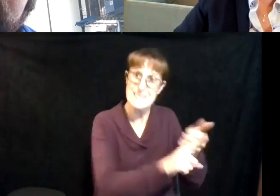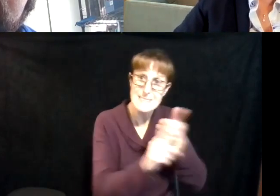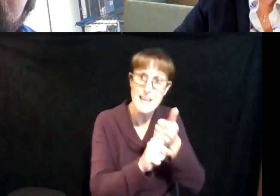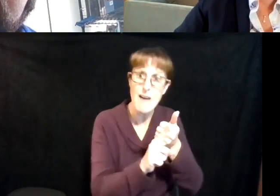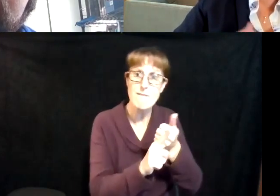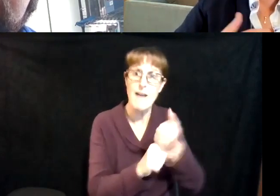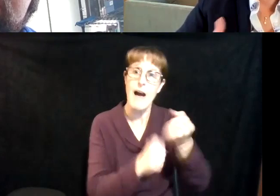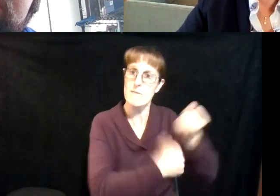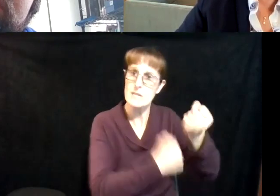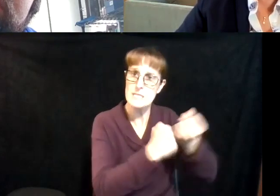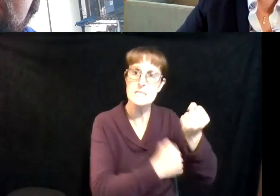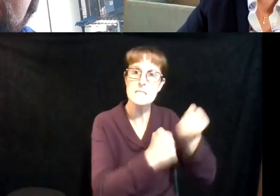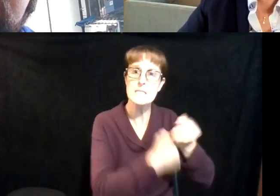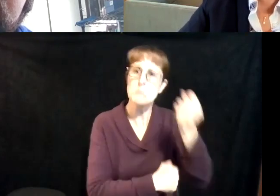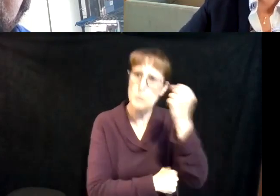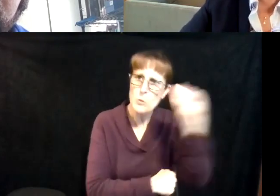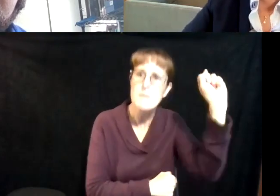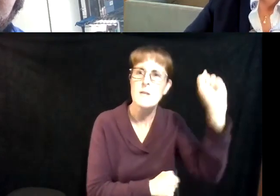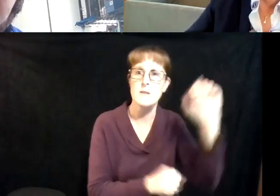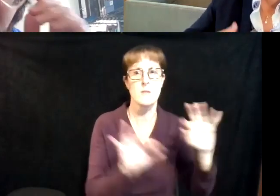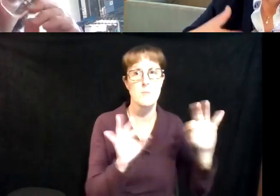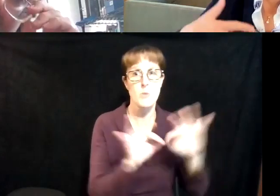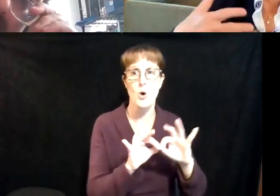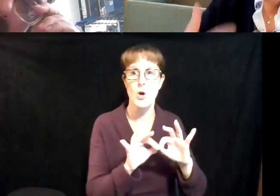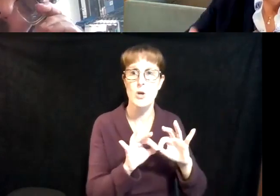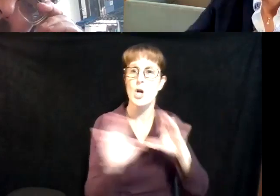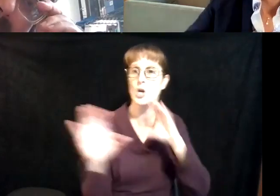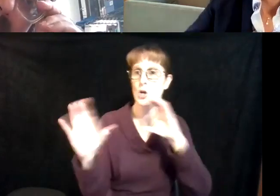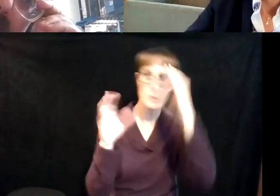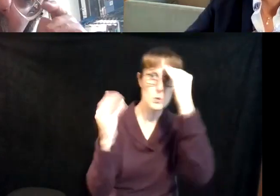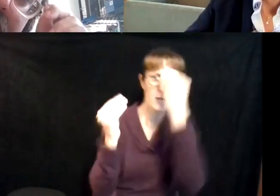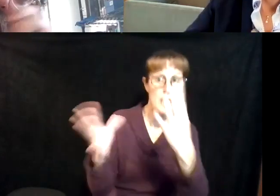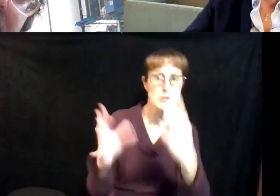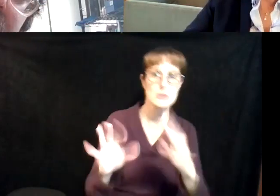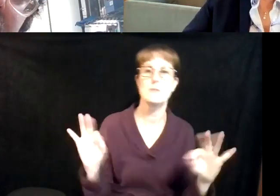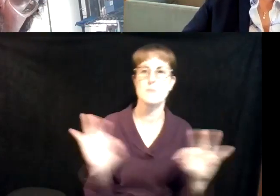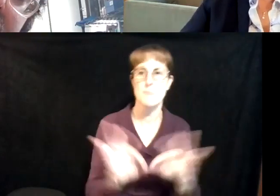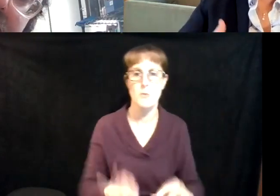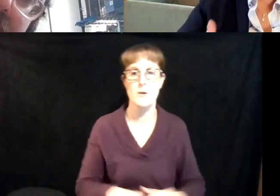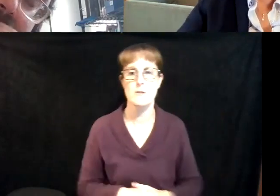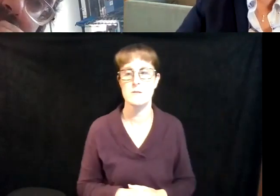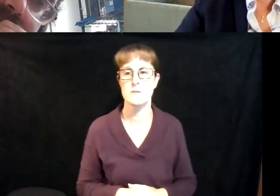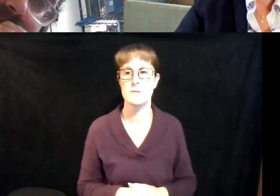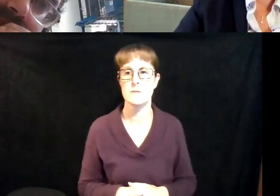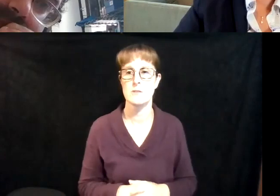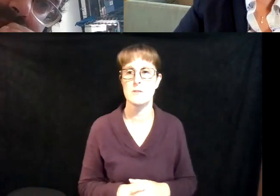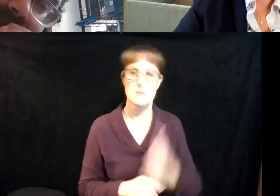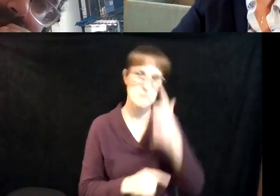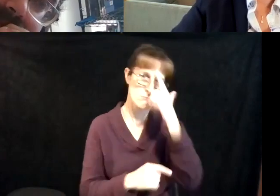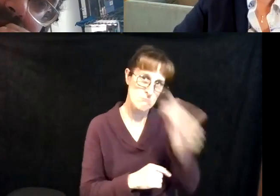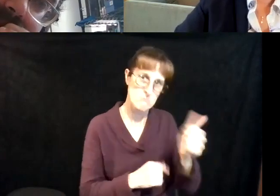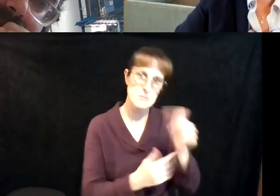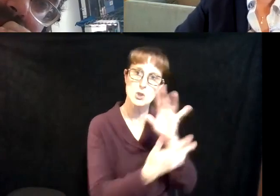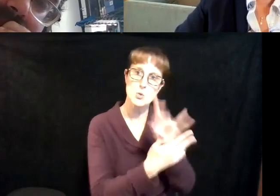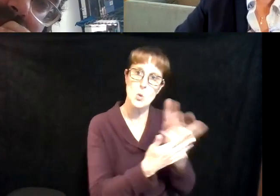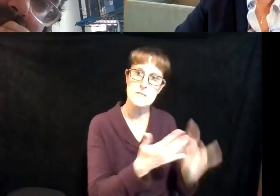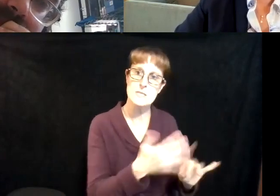How important communication is. How important choices and giving people choices along the way.